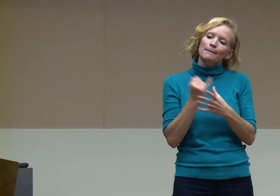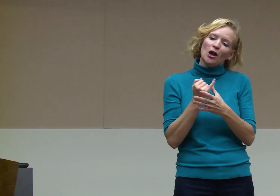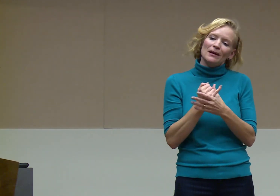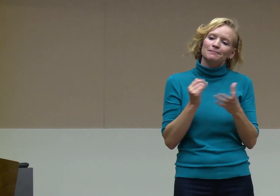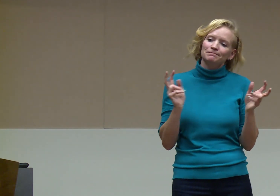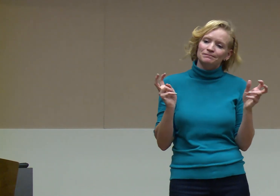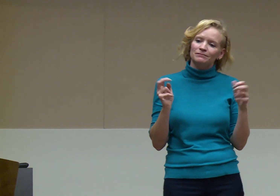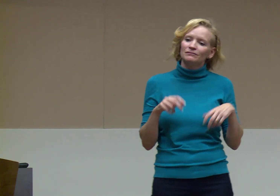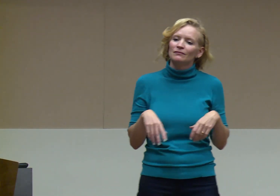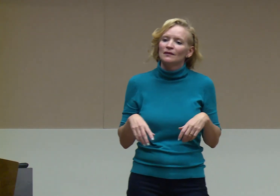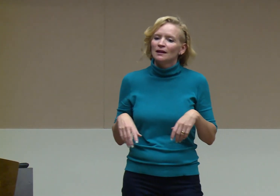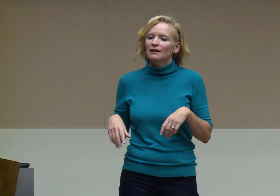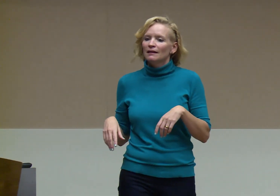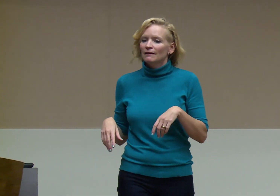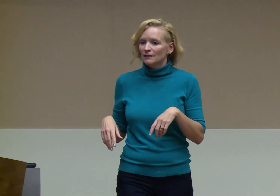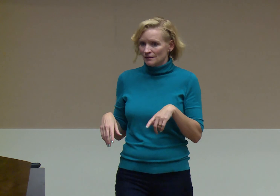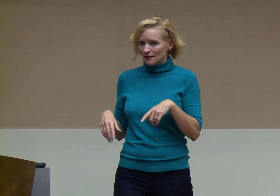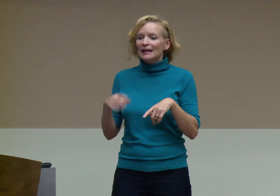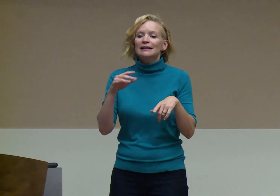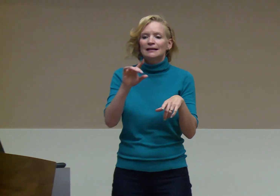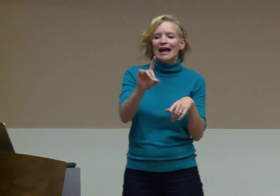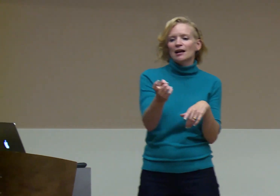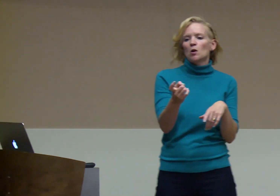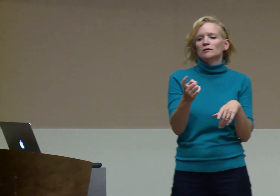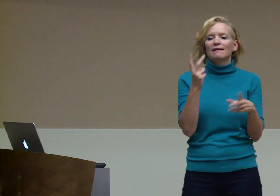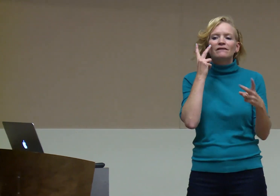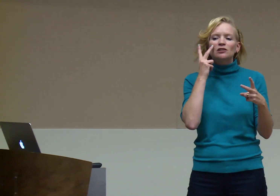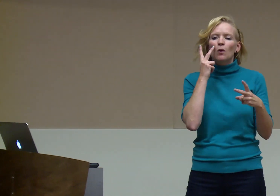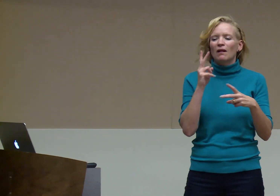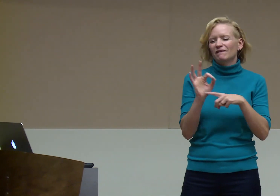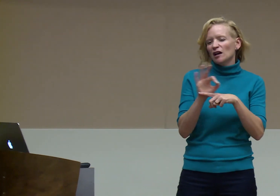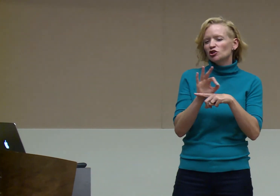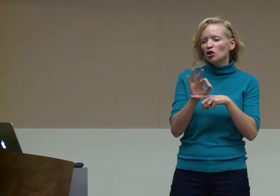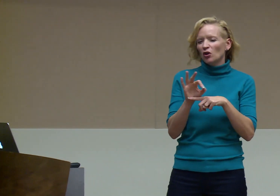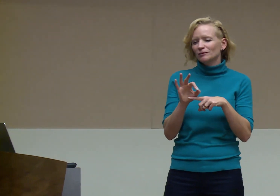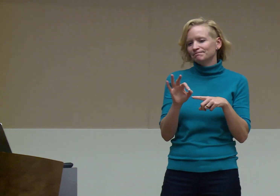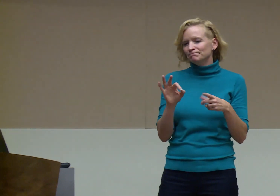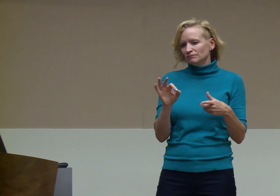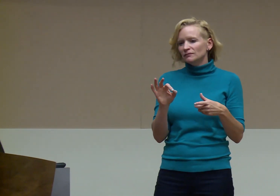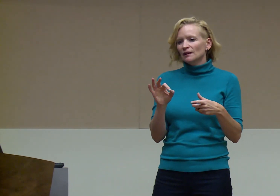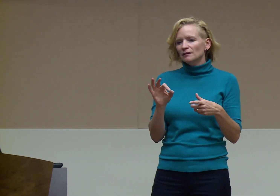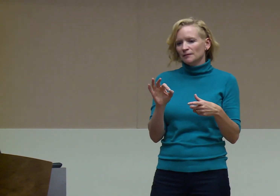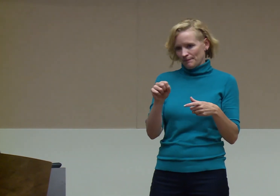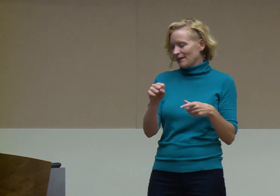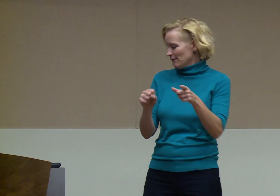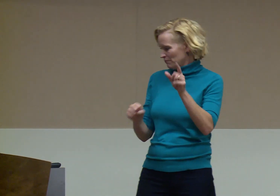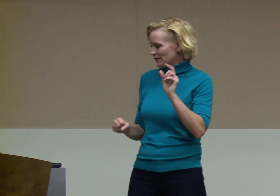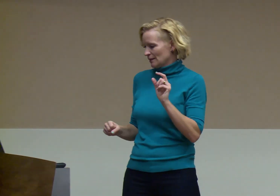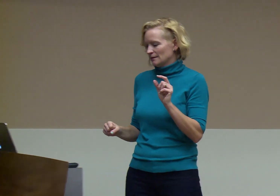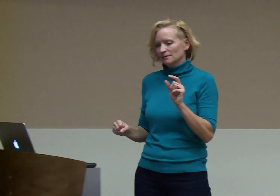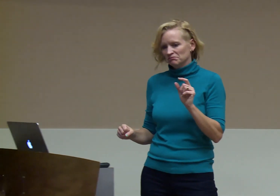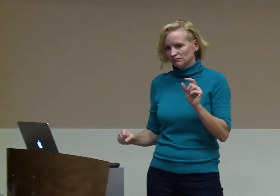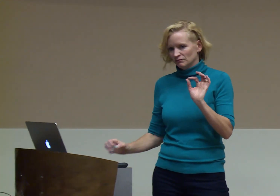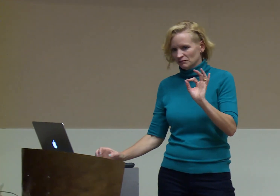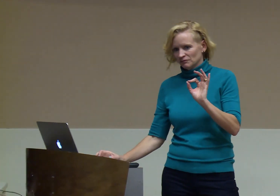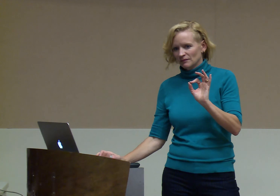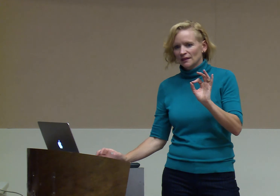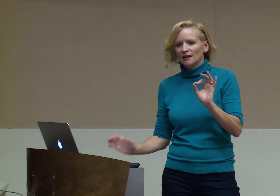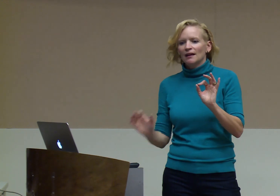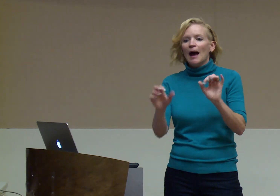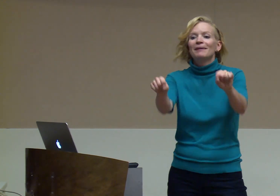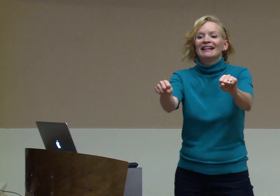and diagnos--visual and functional abilities.